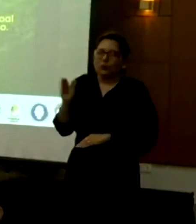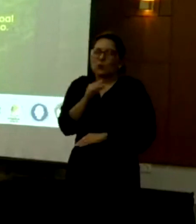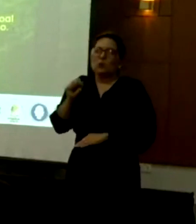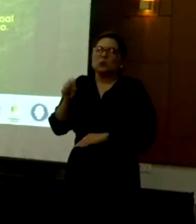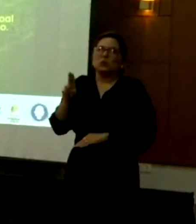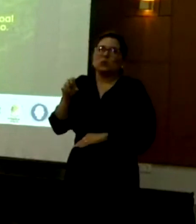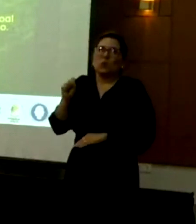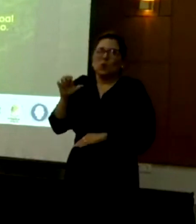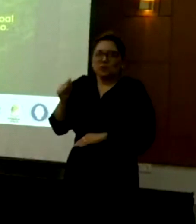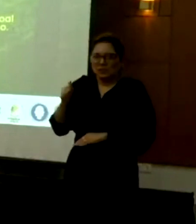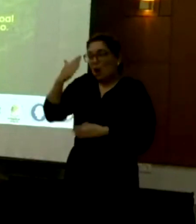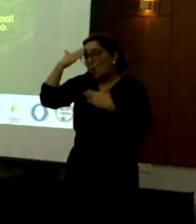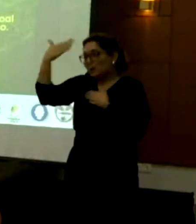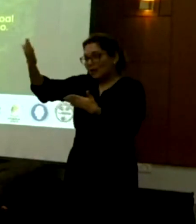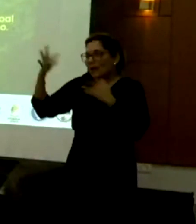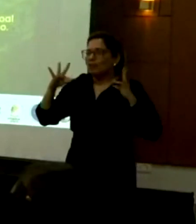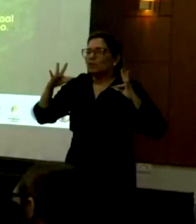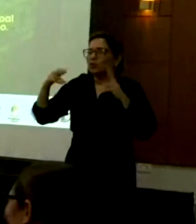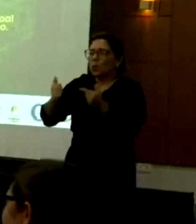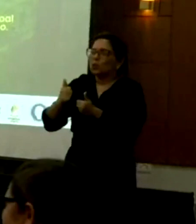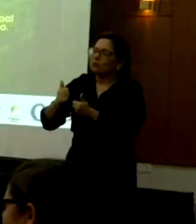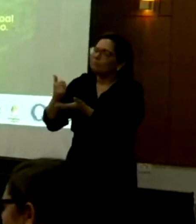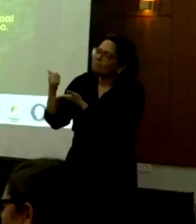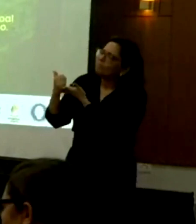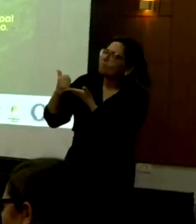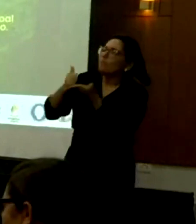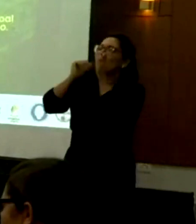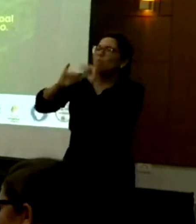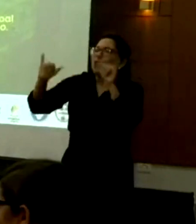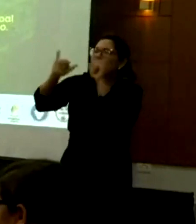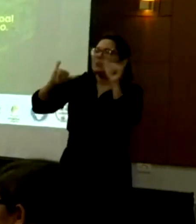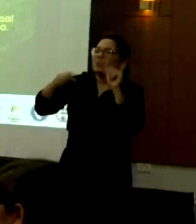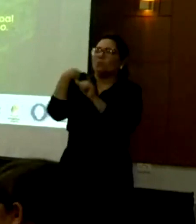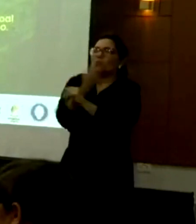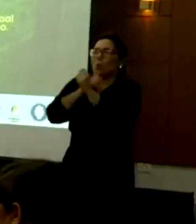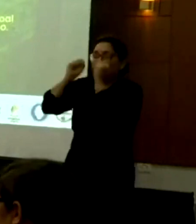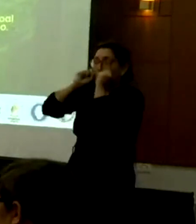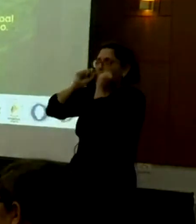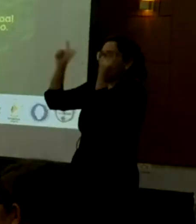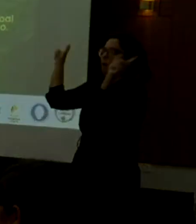and for all the information that made us reflect and open our eyes on this very fundamental discussion, right?